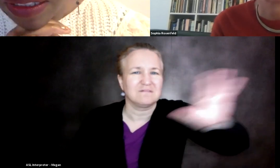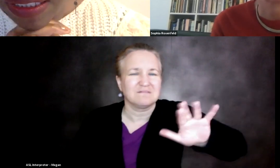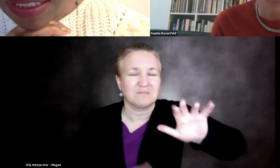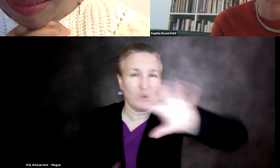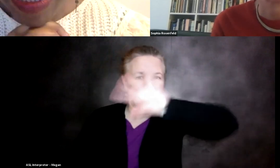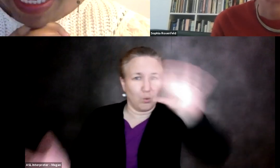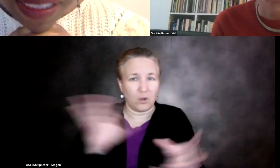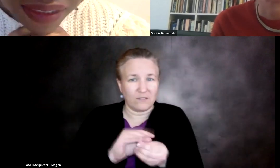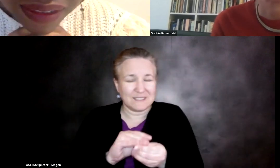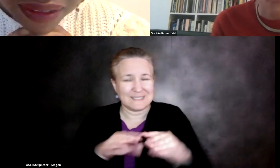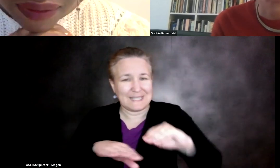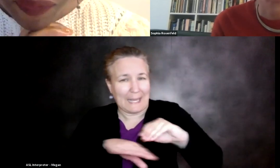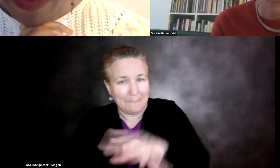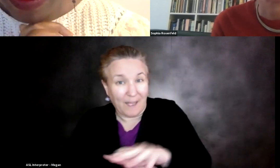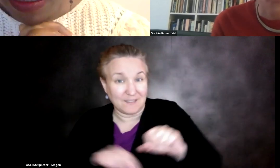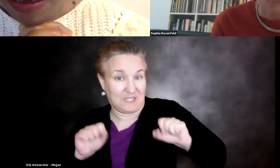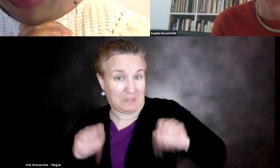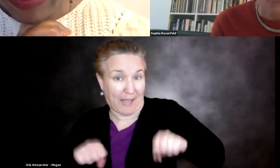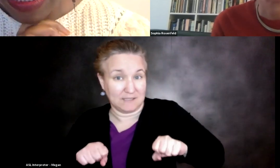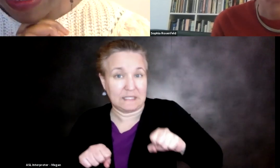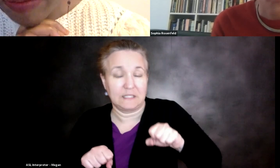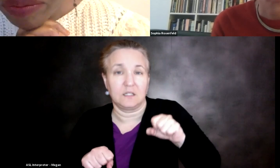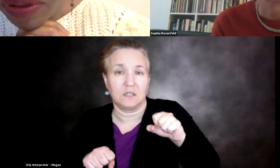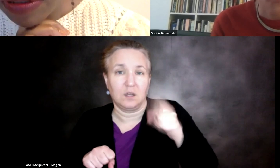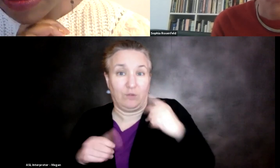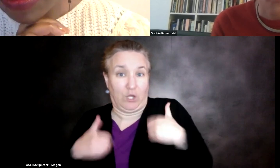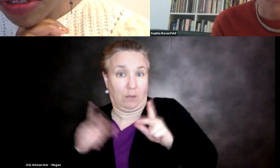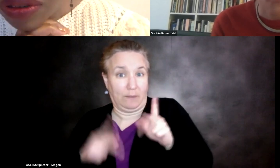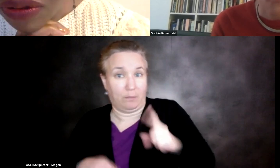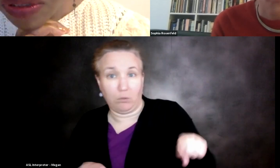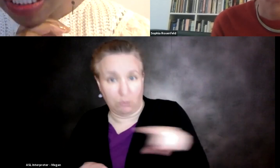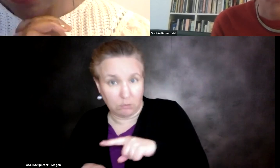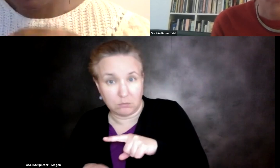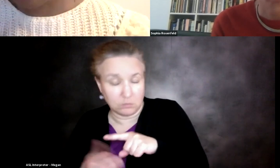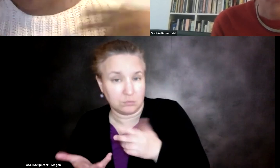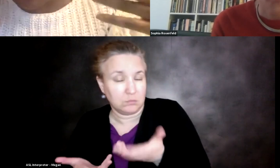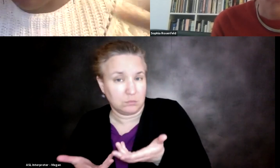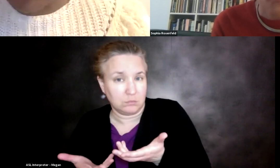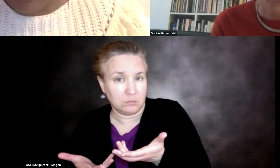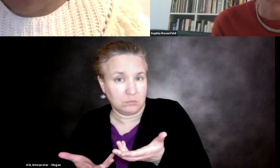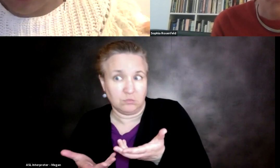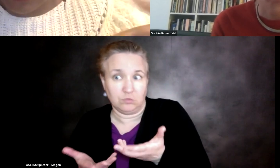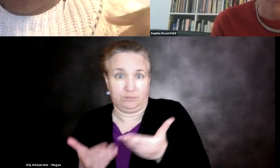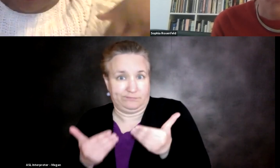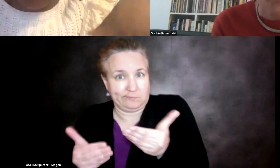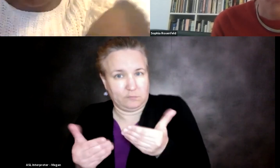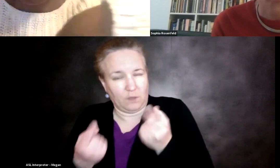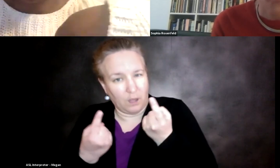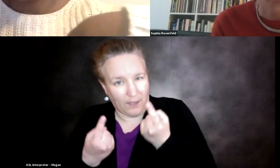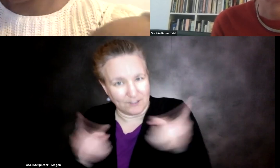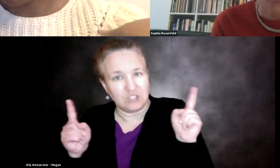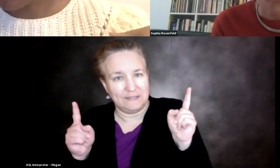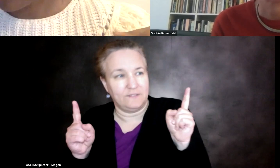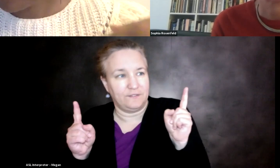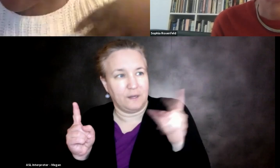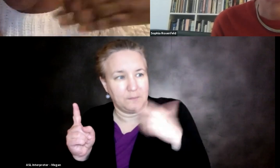on the capacity of young people to achieve